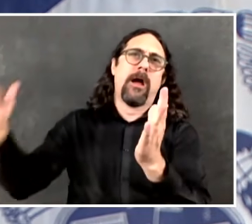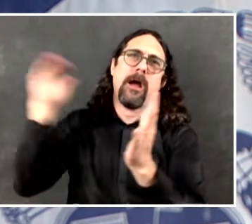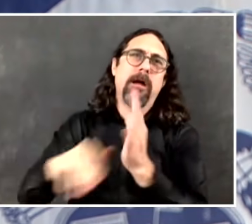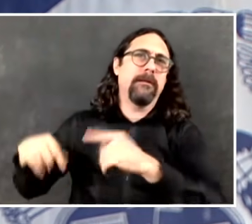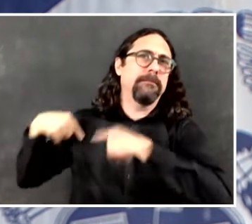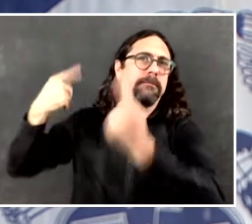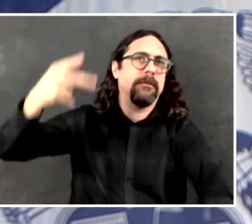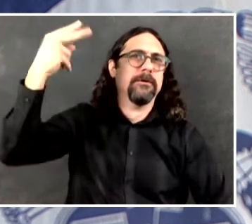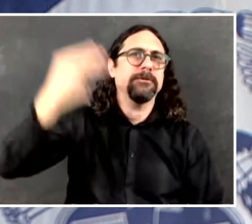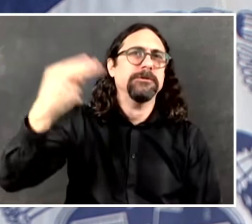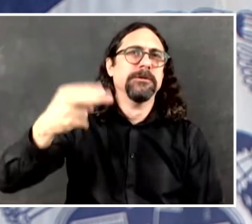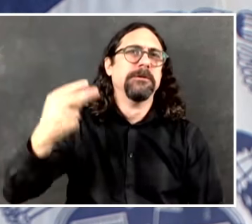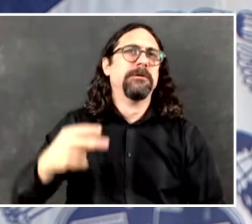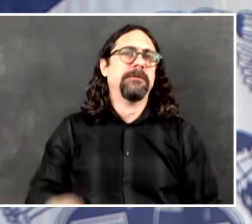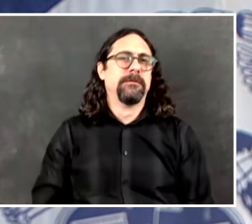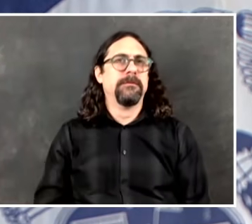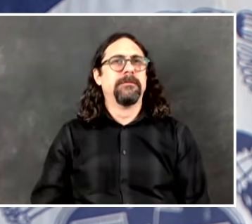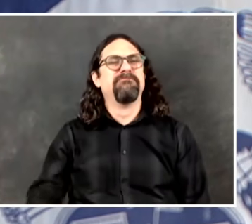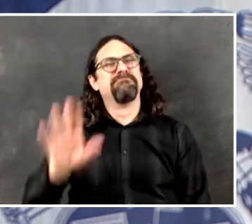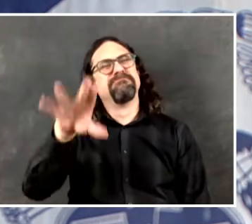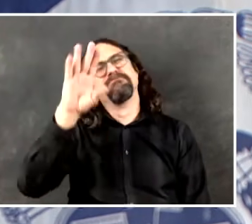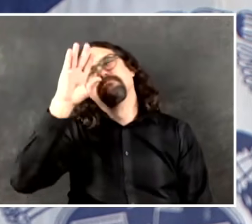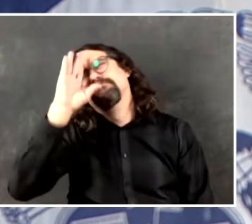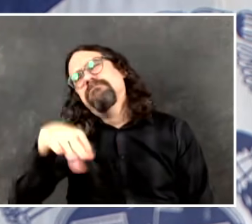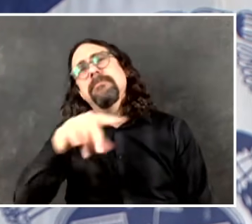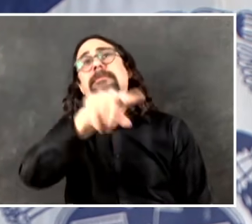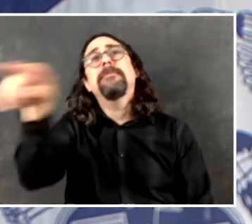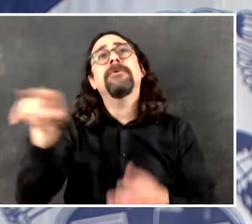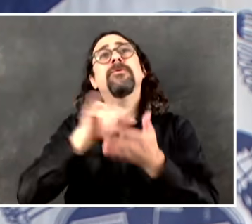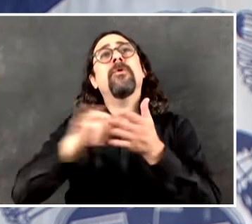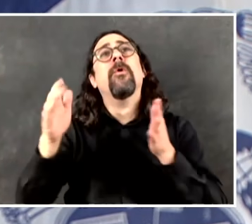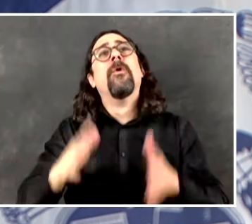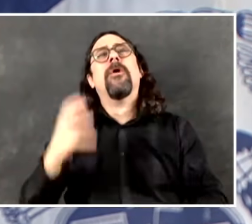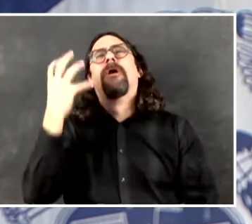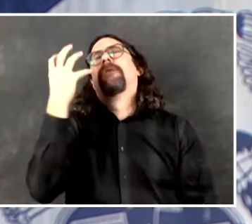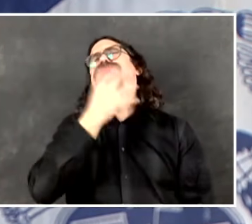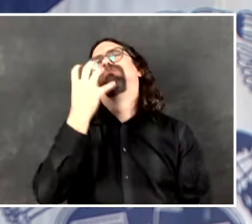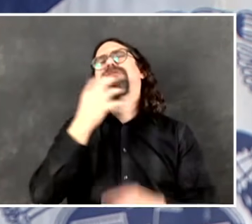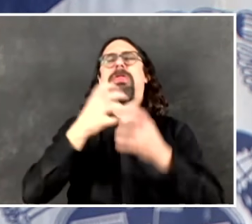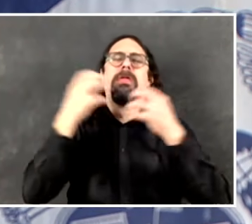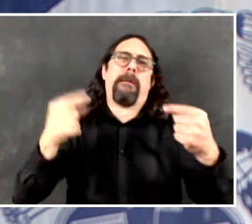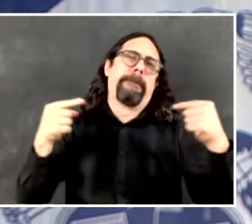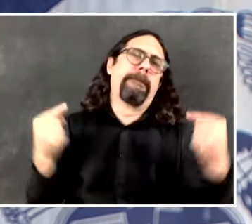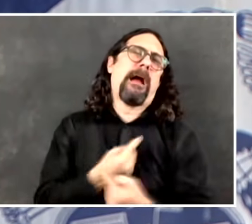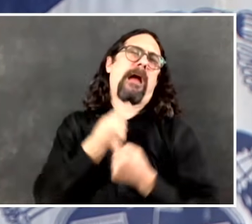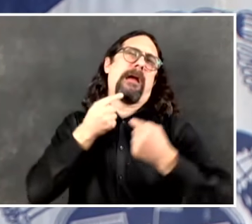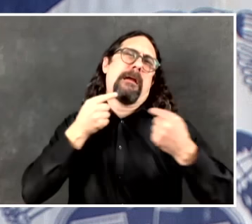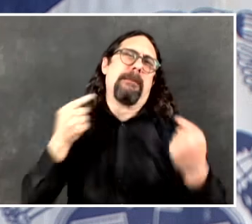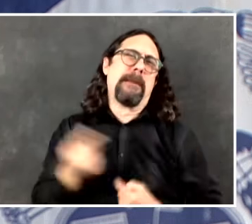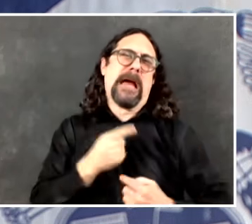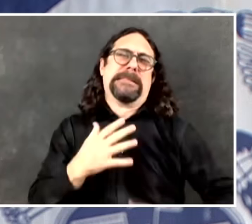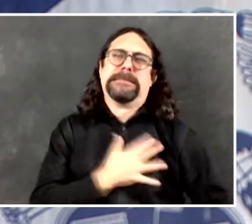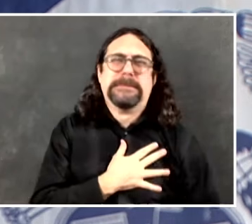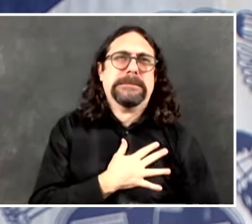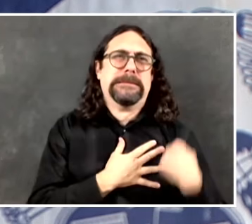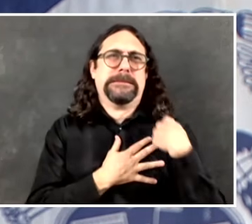A LOT OF FIGHT IN THEM. WE'RE GOING THROUGH A LOT. WE'RE GOING THROUGH A LOT OF PAIN BUT WE WILL, UNQUESTION BLI